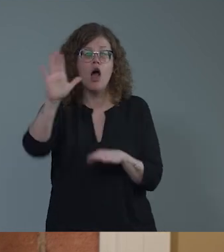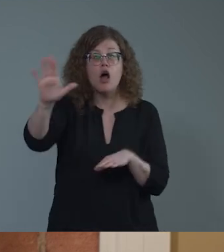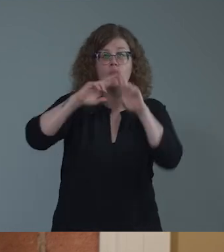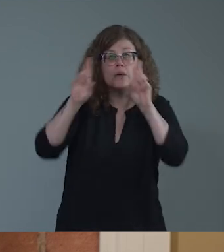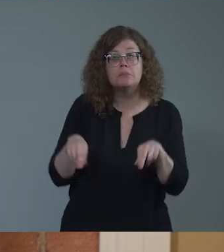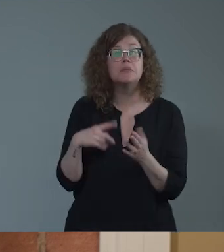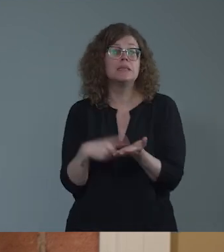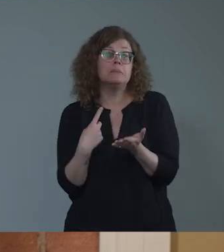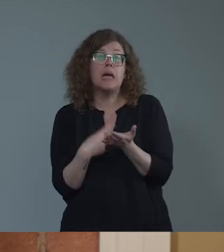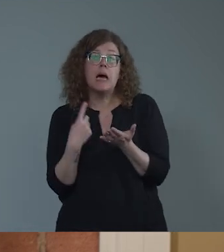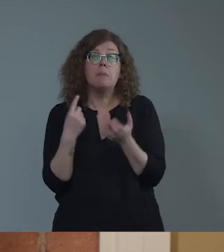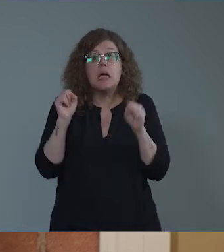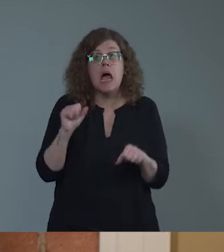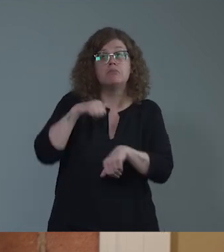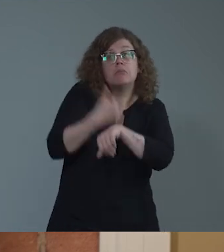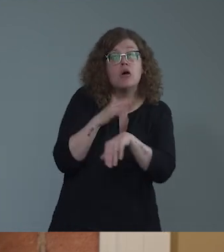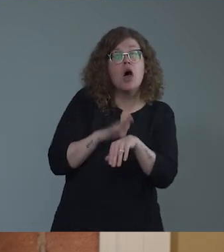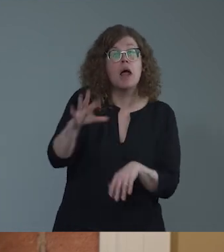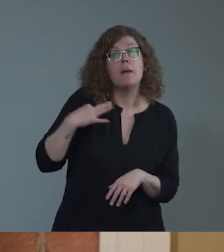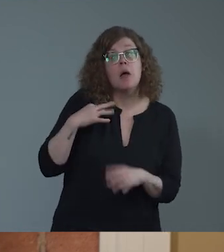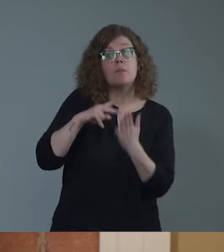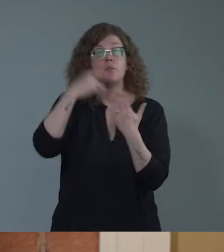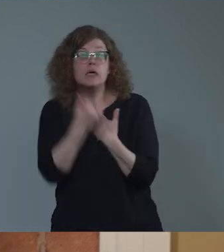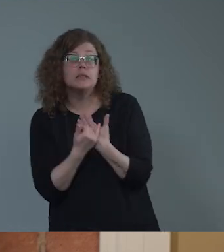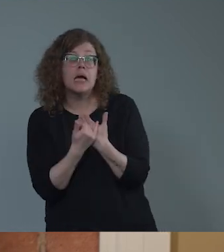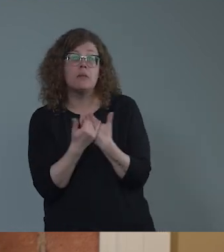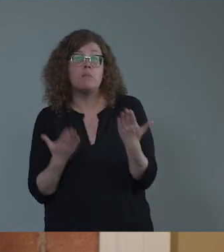with a proposal with an idea in mind can be advantageous.